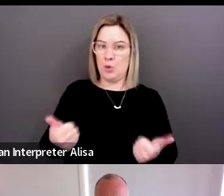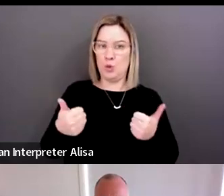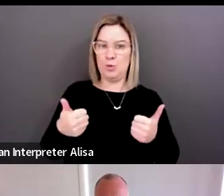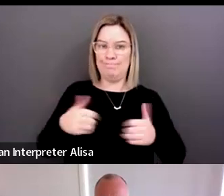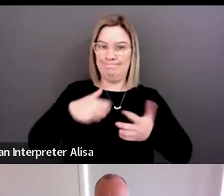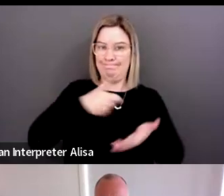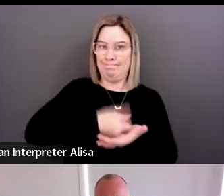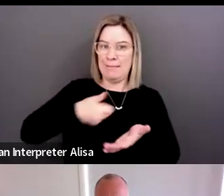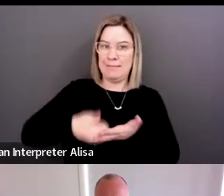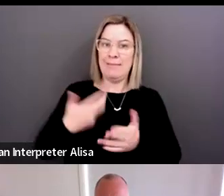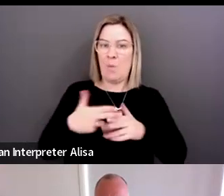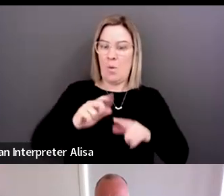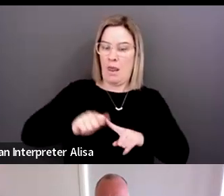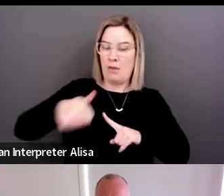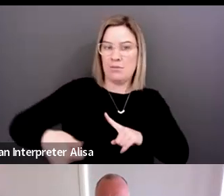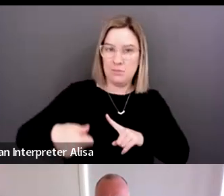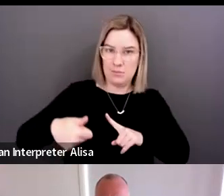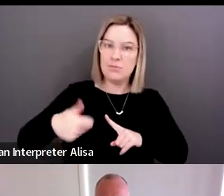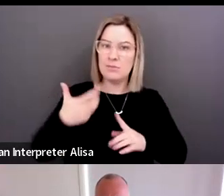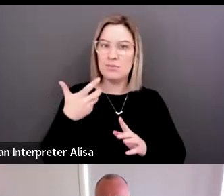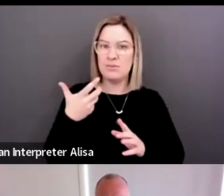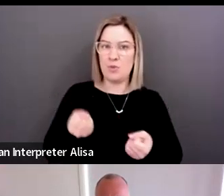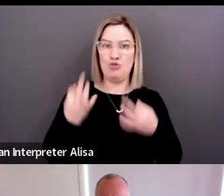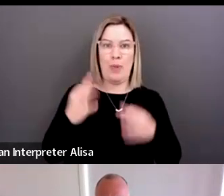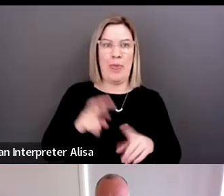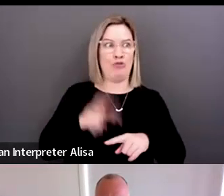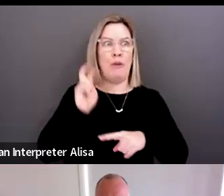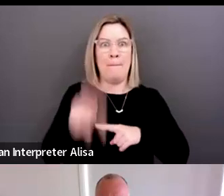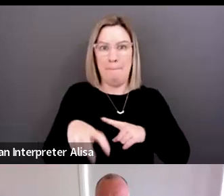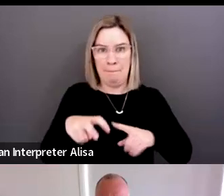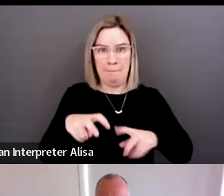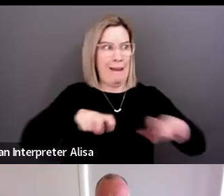things, speaking out against things. It gives you a basis to have - to take